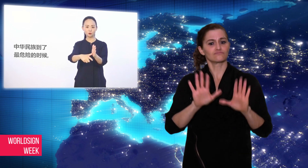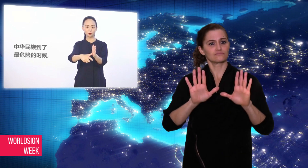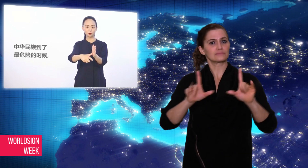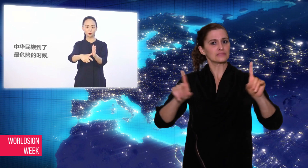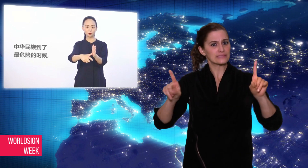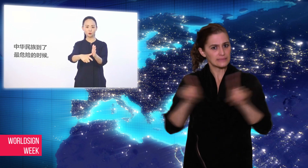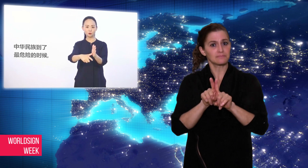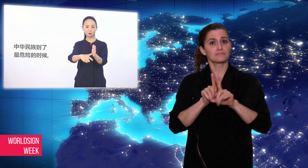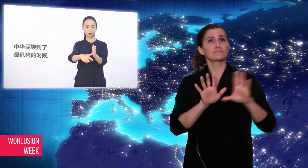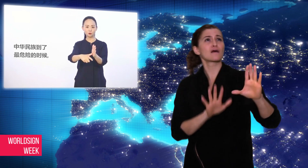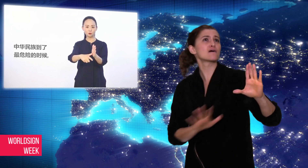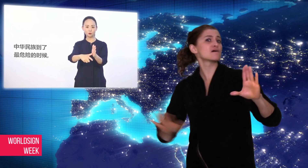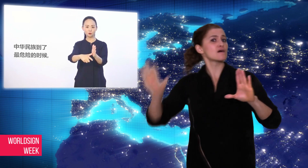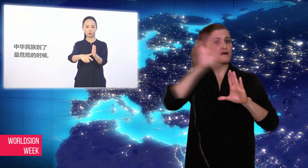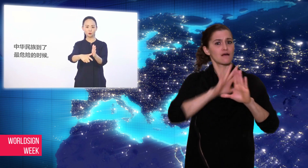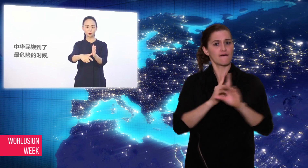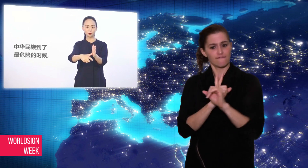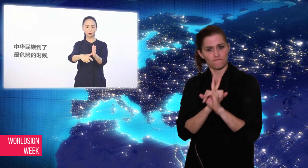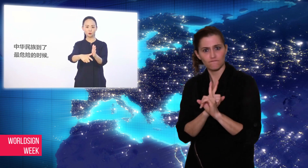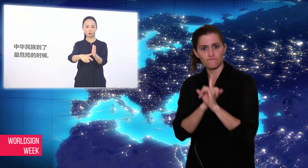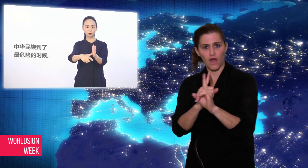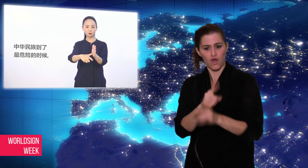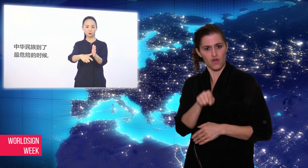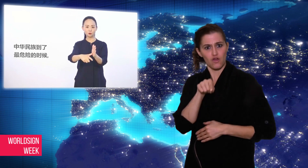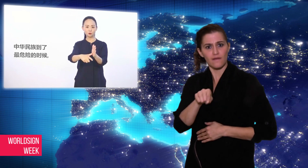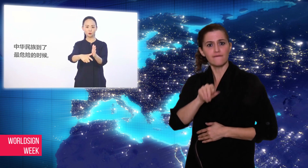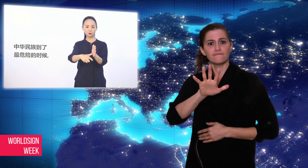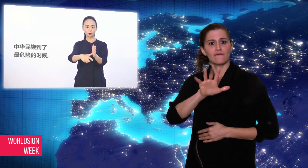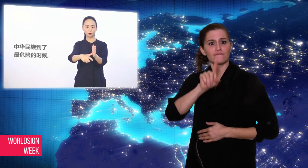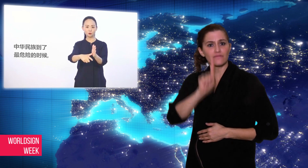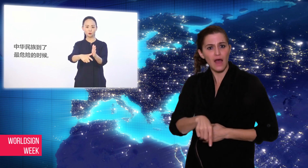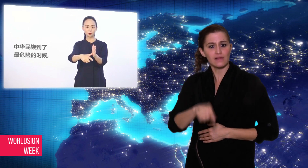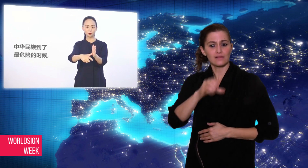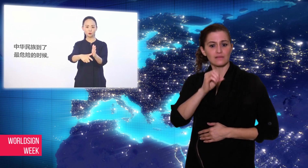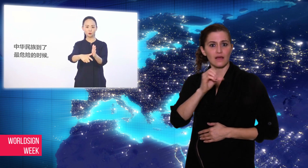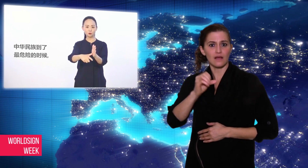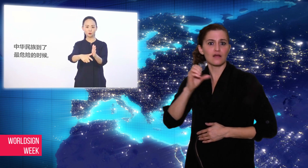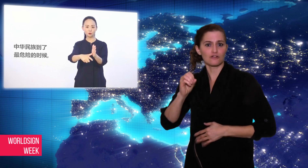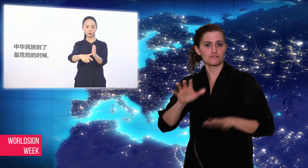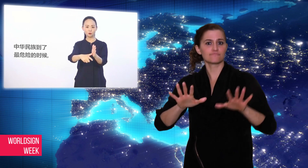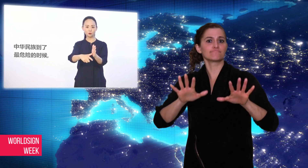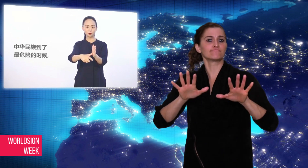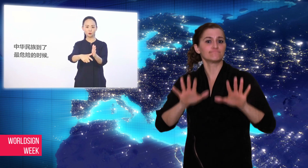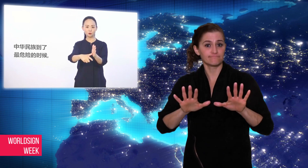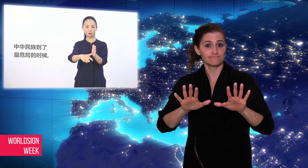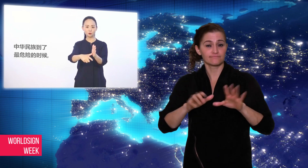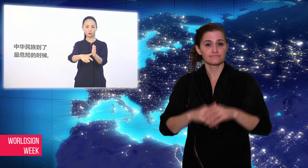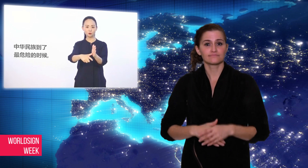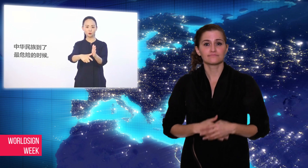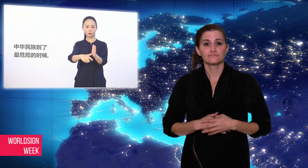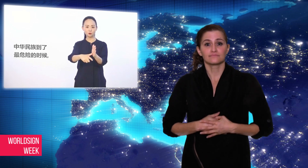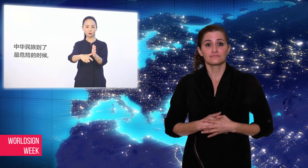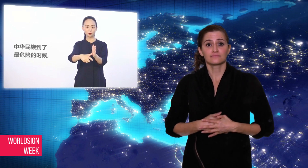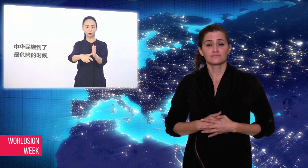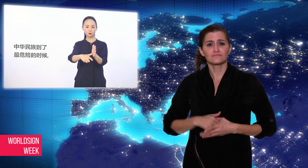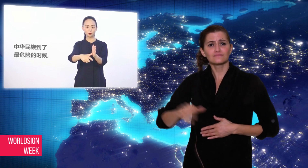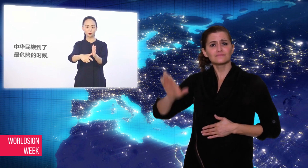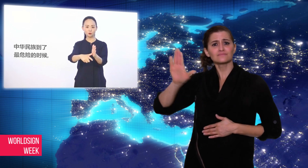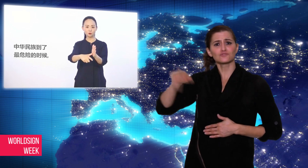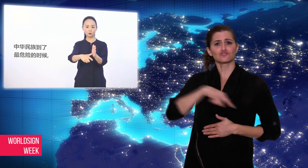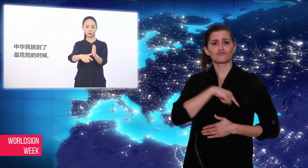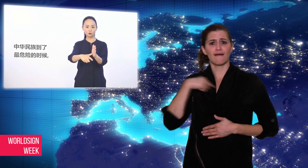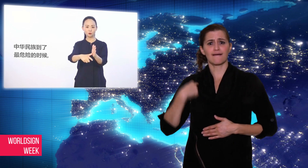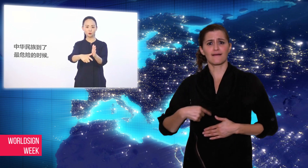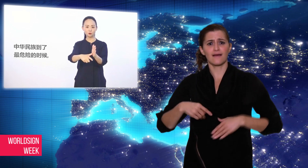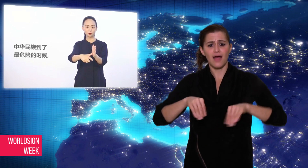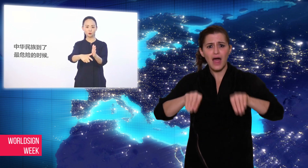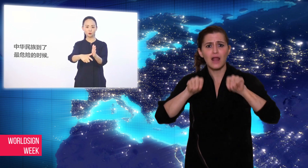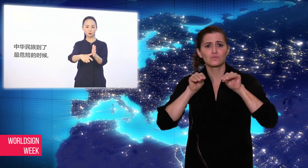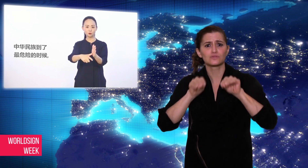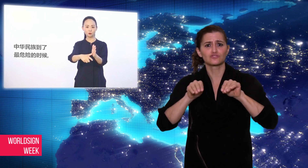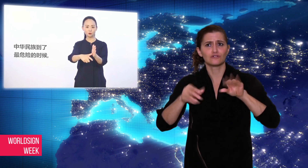signing. The Ministry of Education